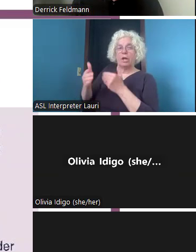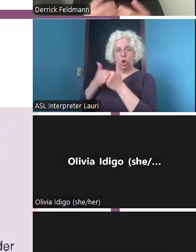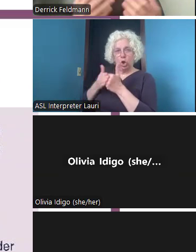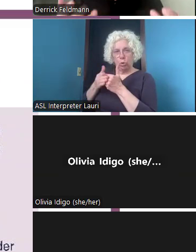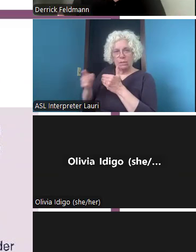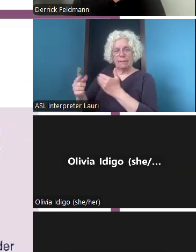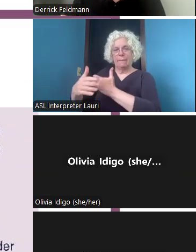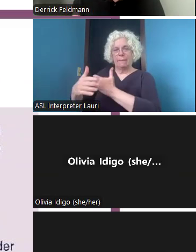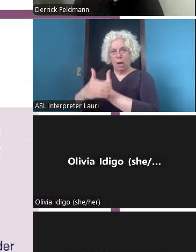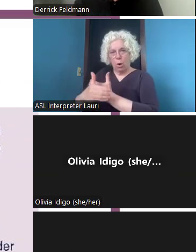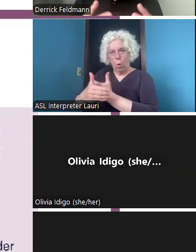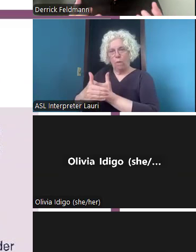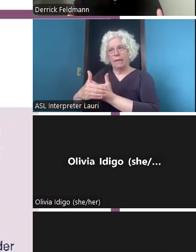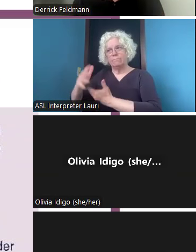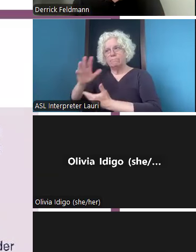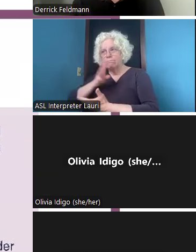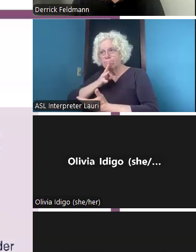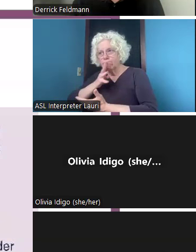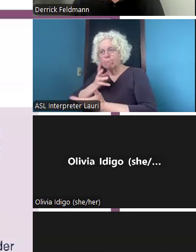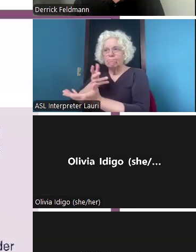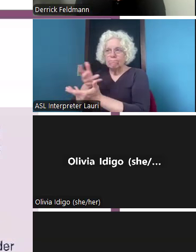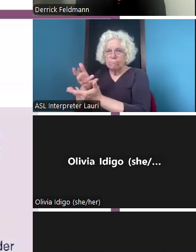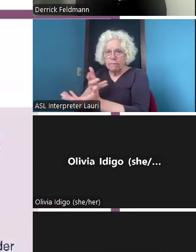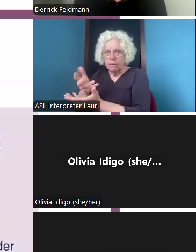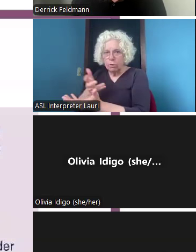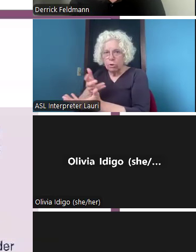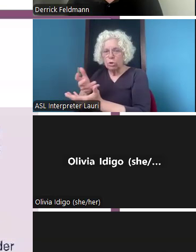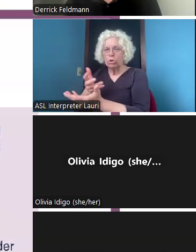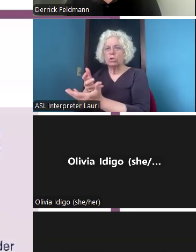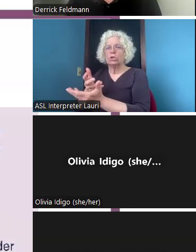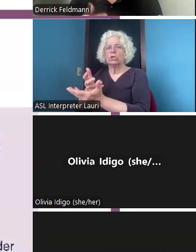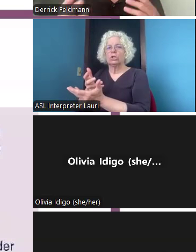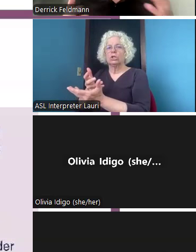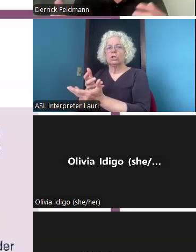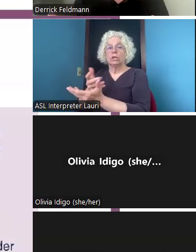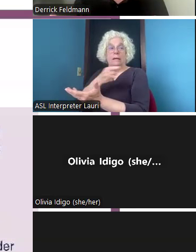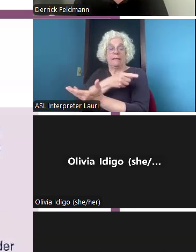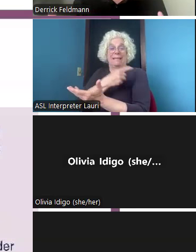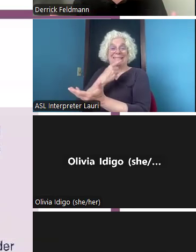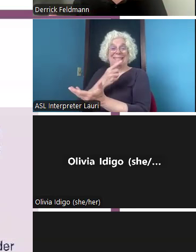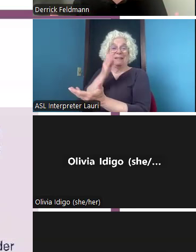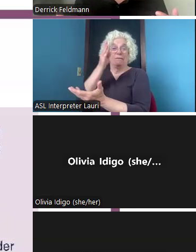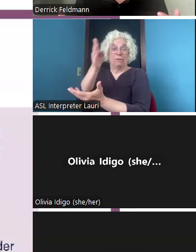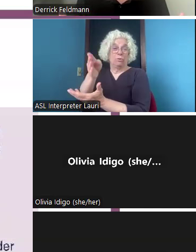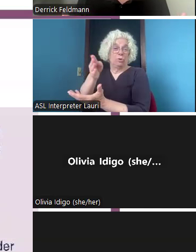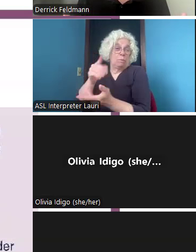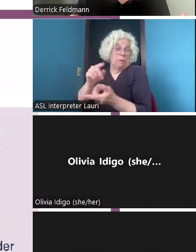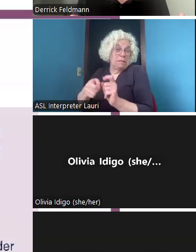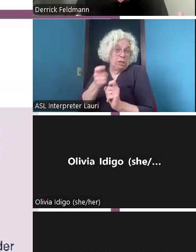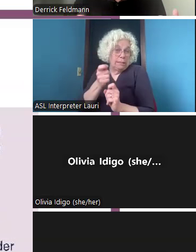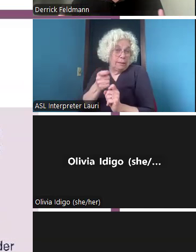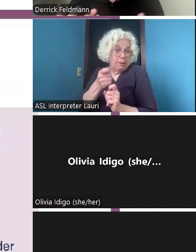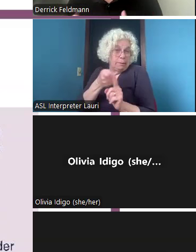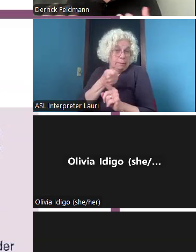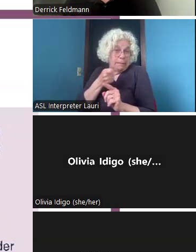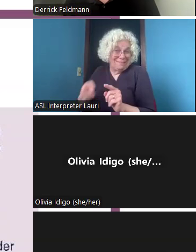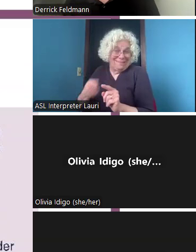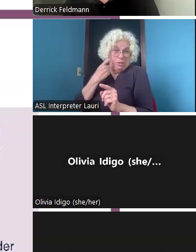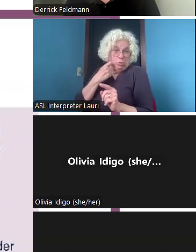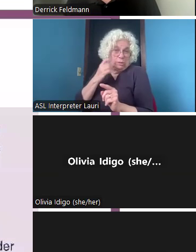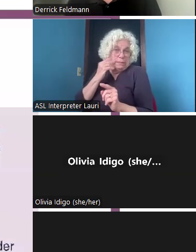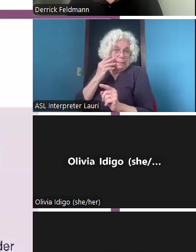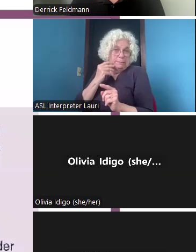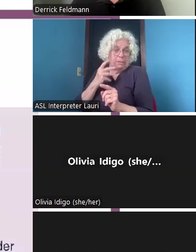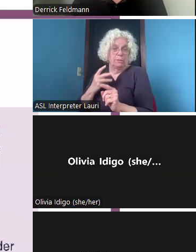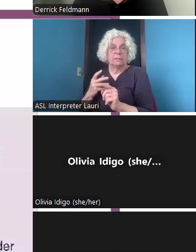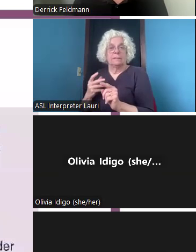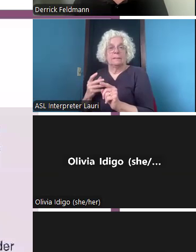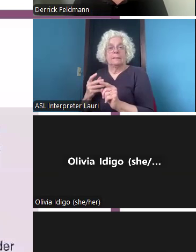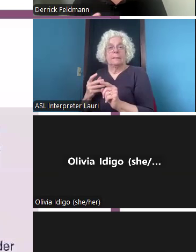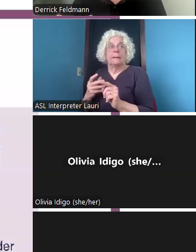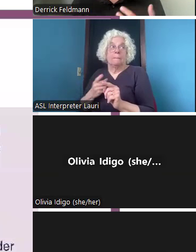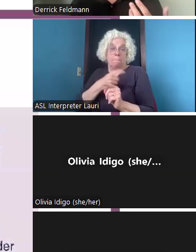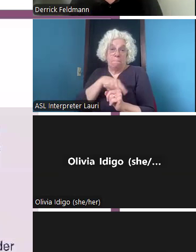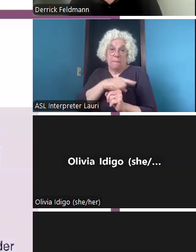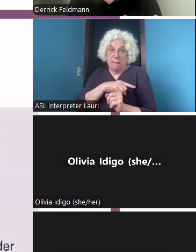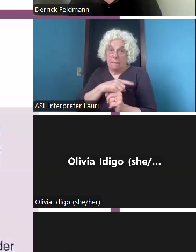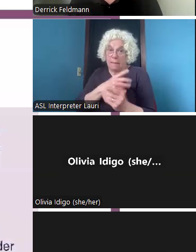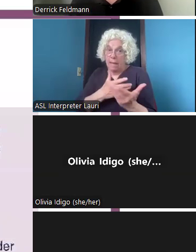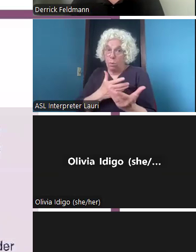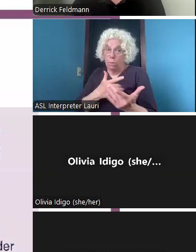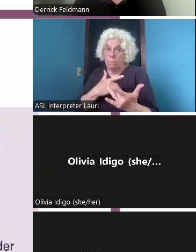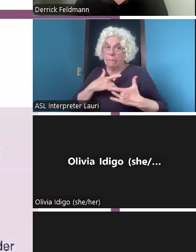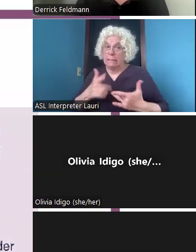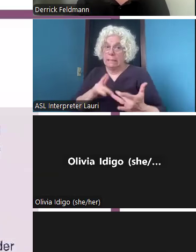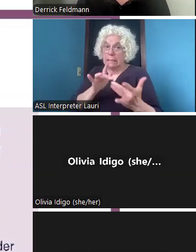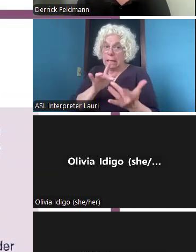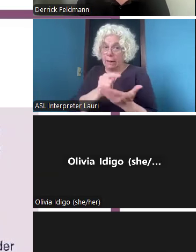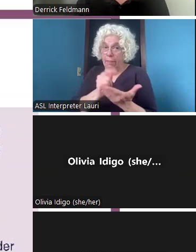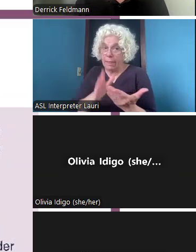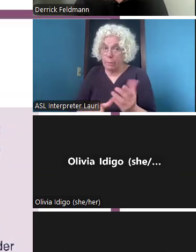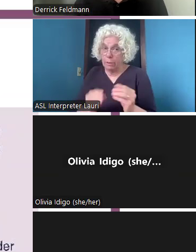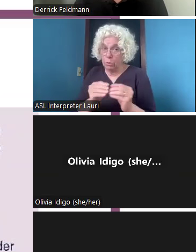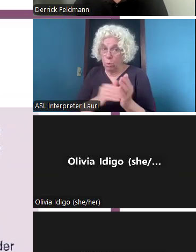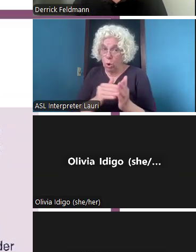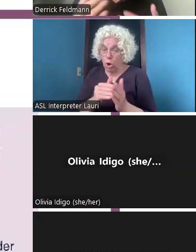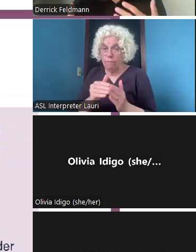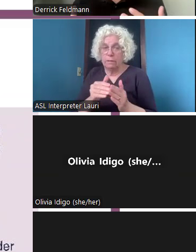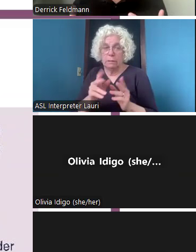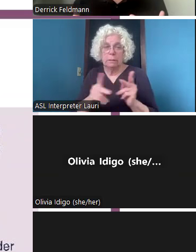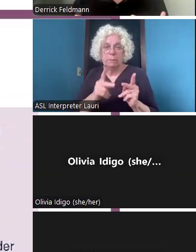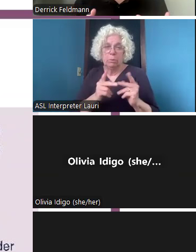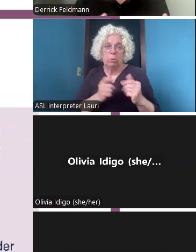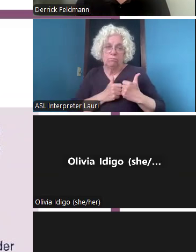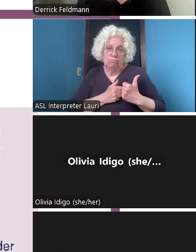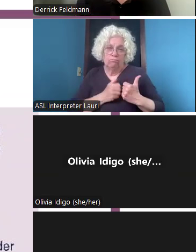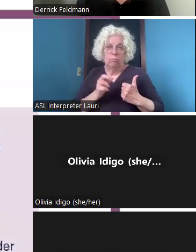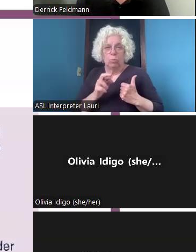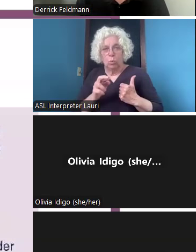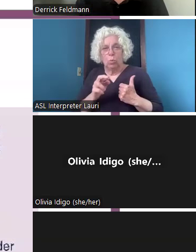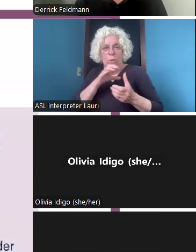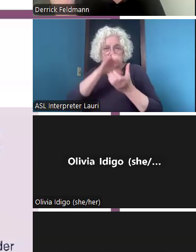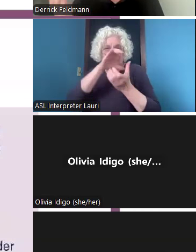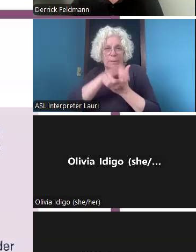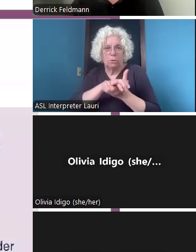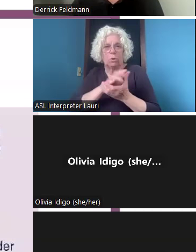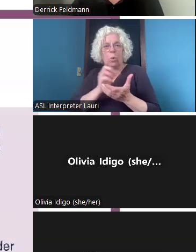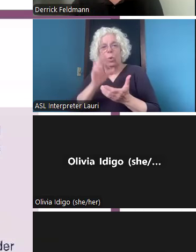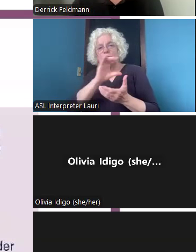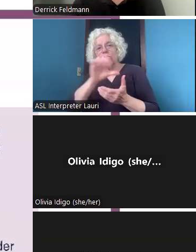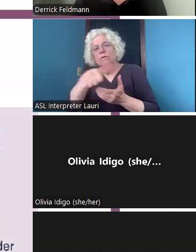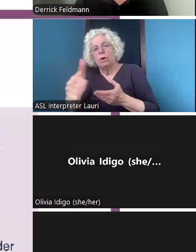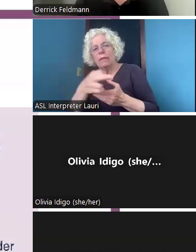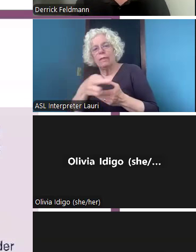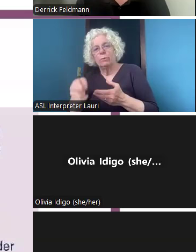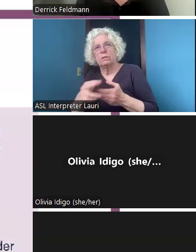Holding them, talking with them, conversing with them. And they said in the future, though, that might shift a little bit, just given their experiences, and that some would contact a therapist, especially maybe loved ones and spouses too as well, and/or seek outside resources in general.